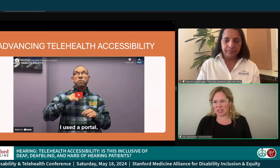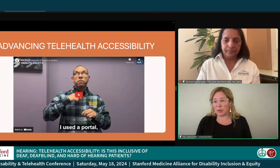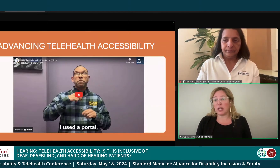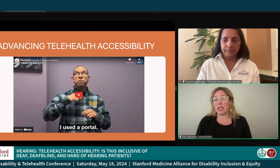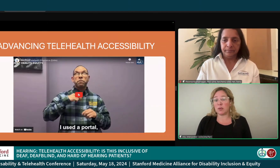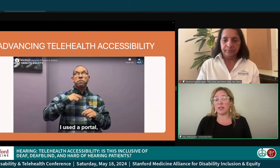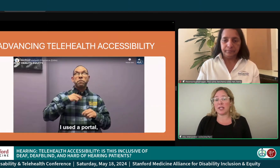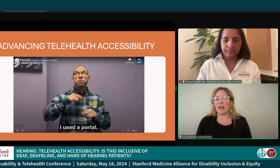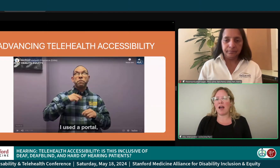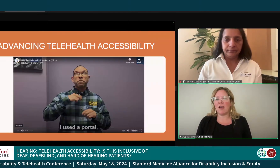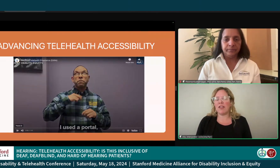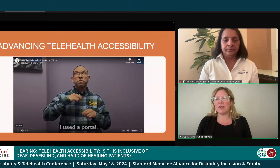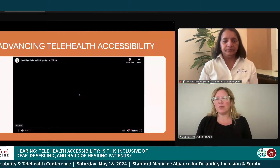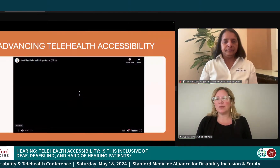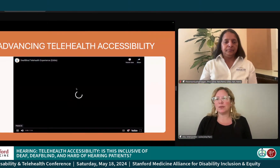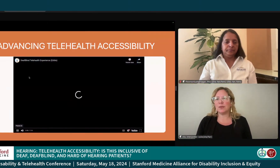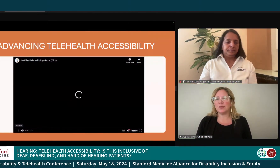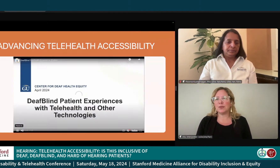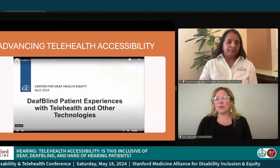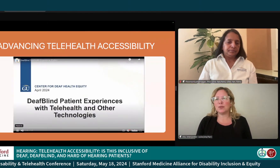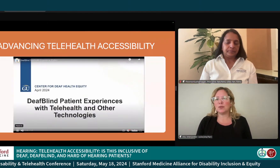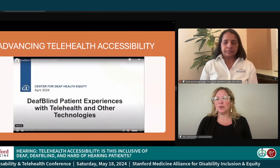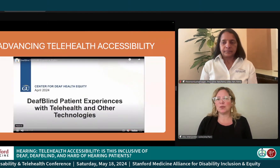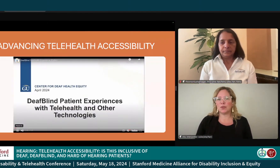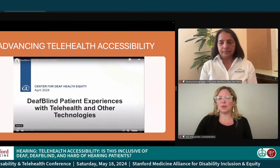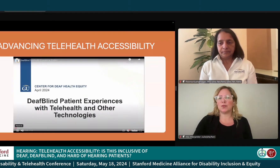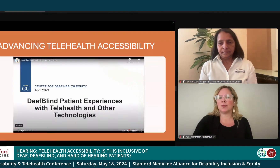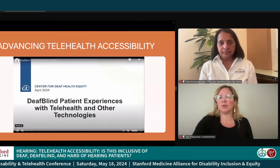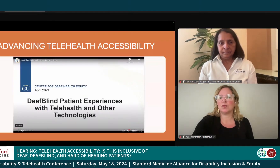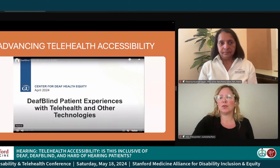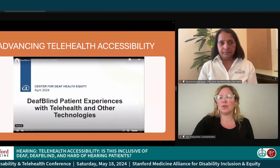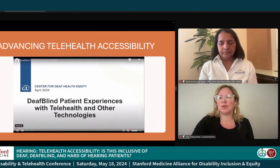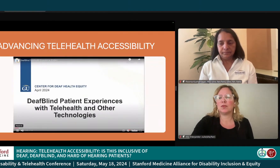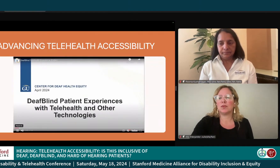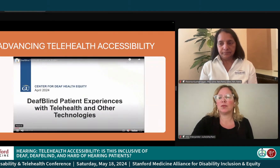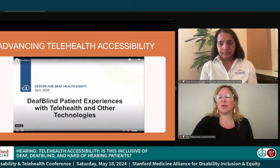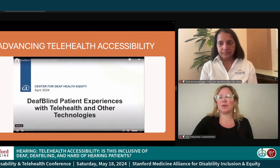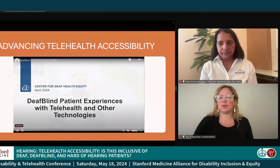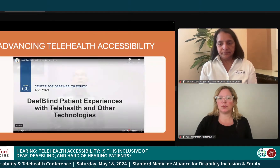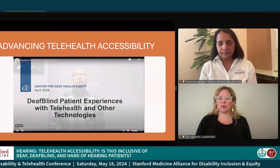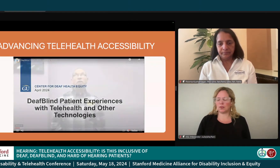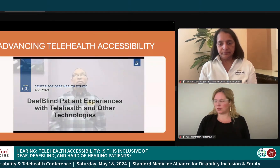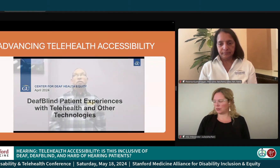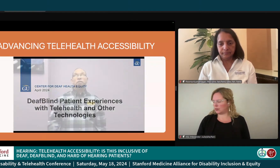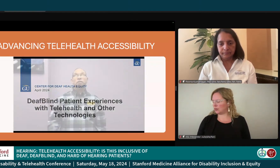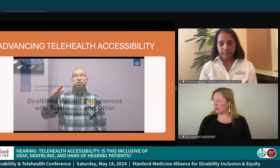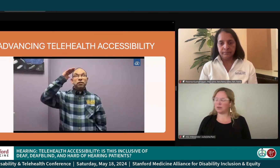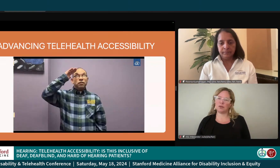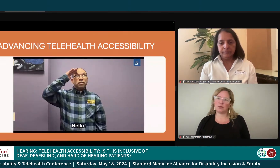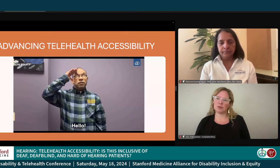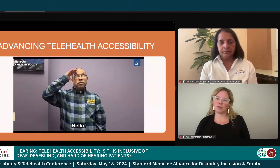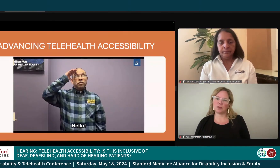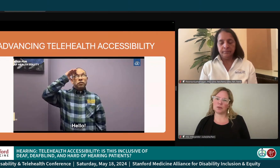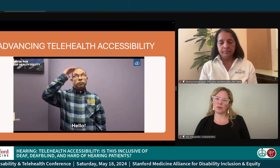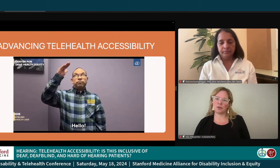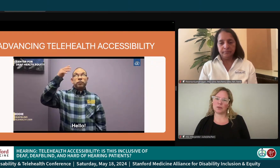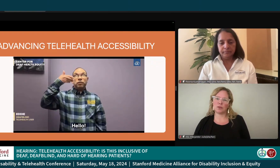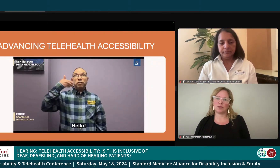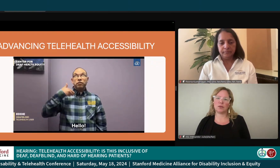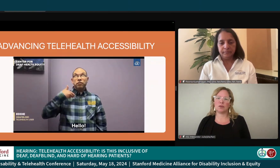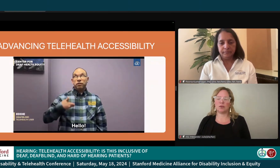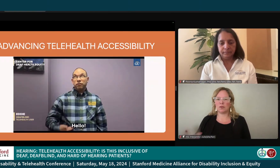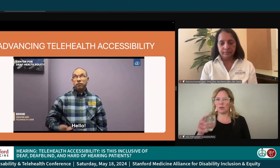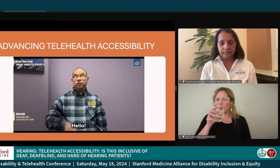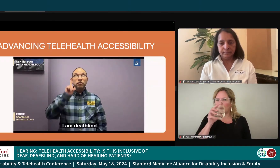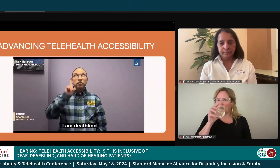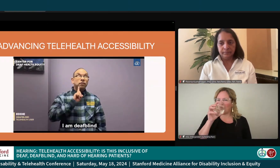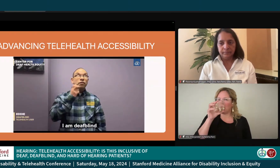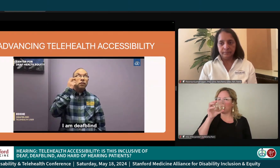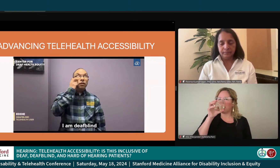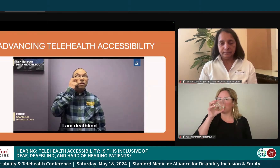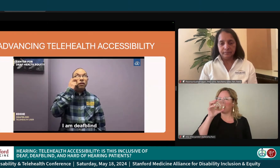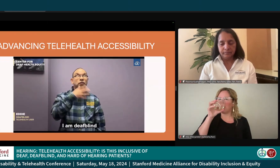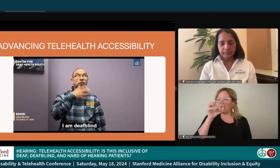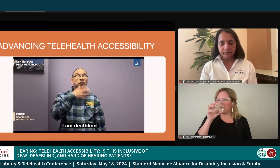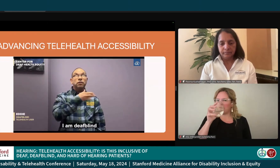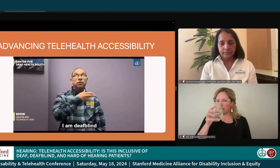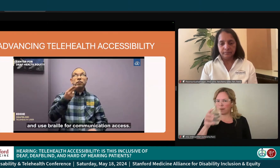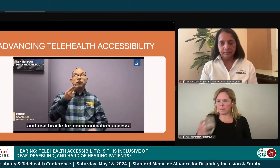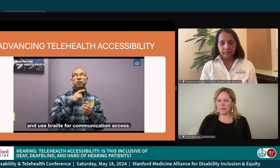their experience with telehealth. >> Eddie: Hello I'm deaf blind,